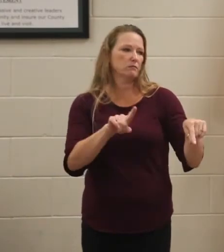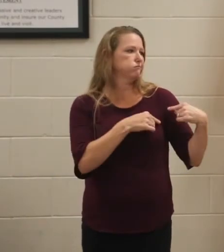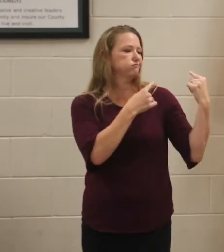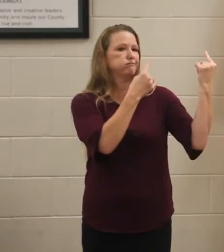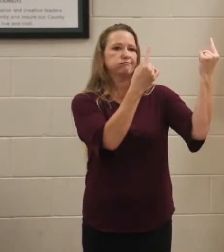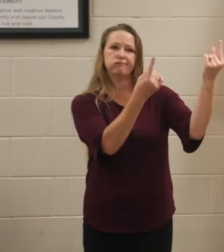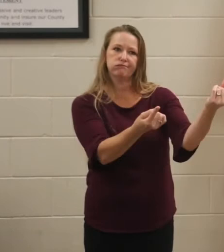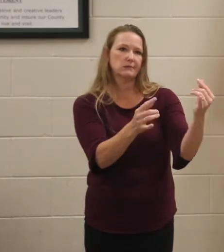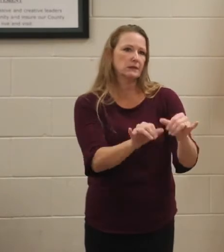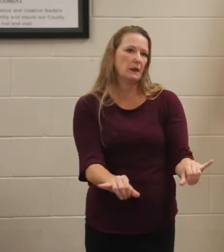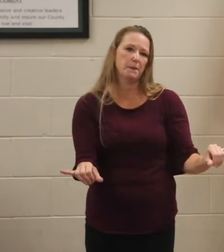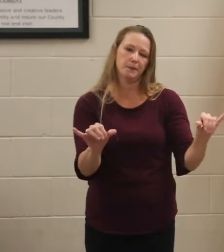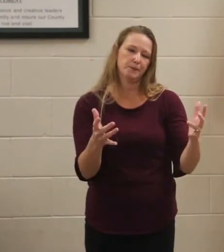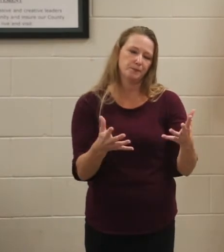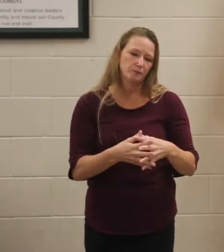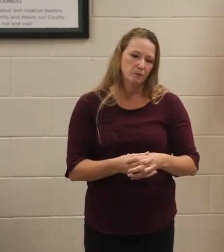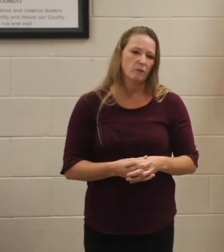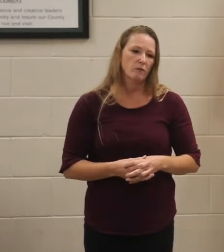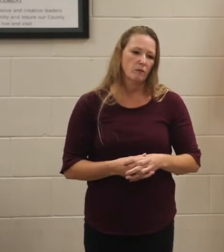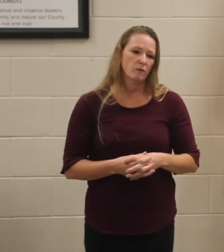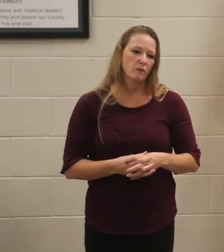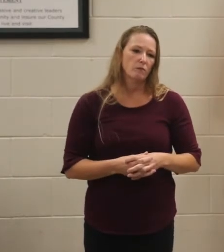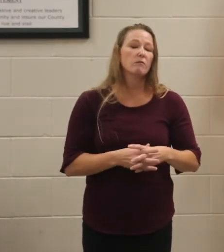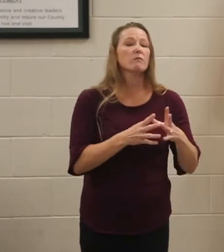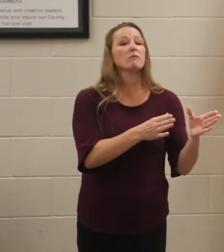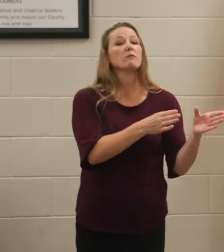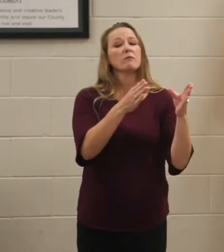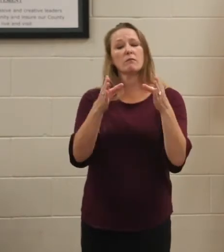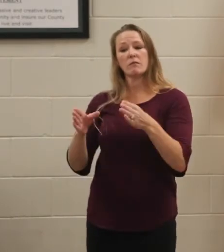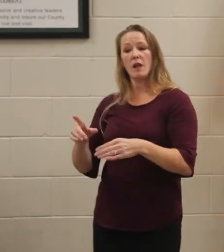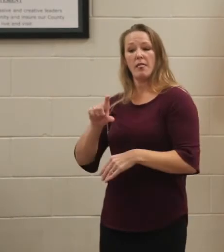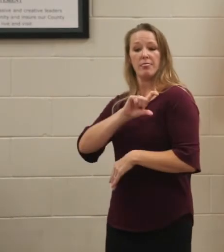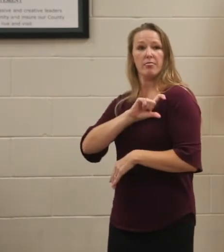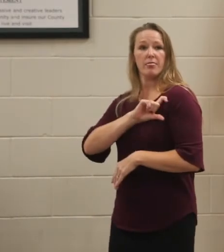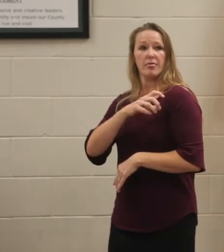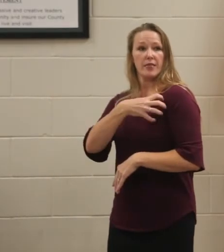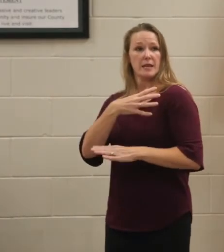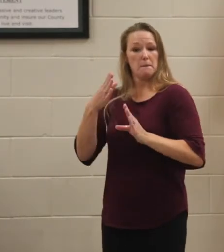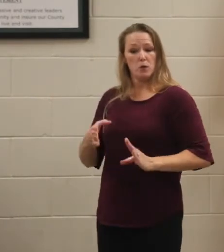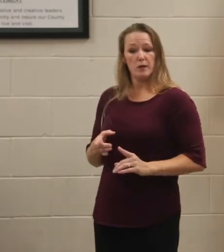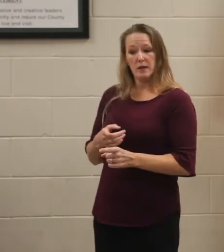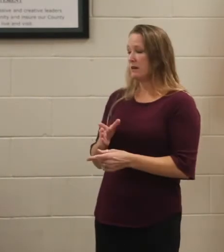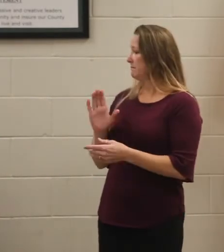Want to discuss the deputy that had been shot. You can see his picture up there.